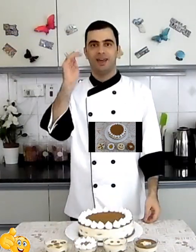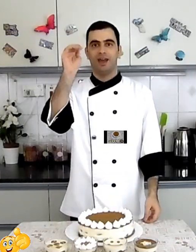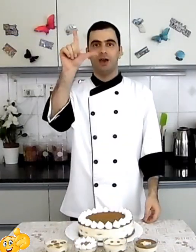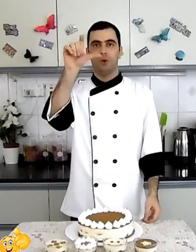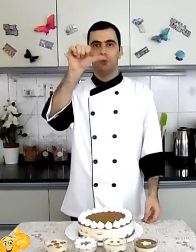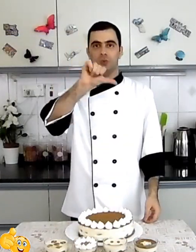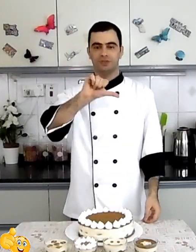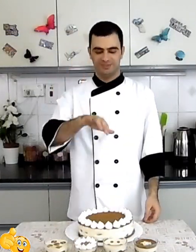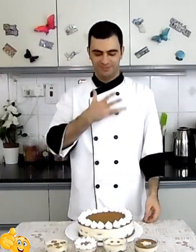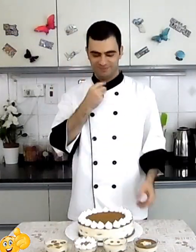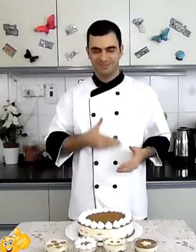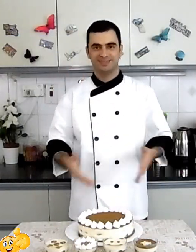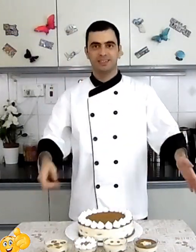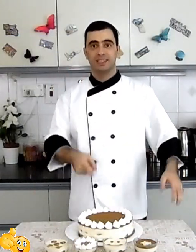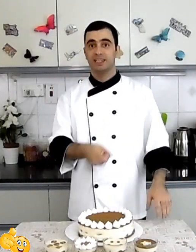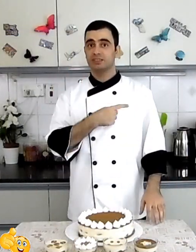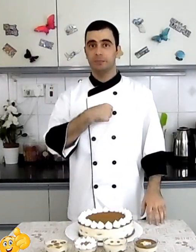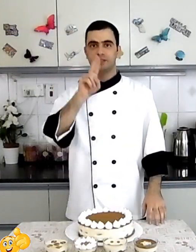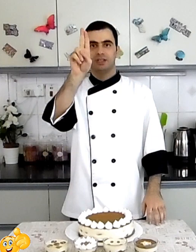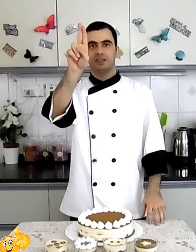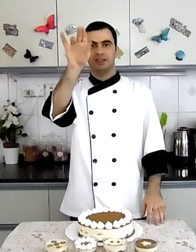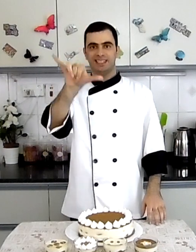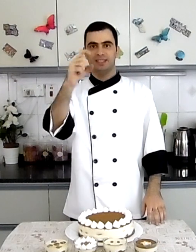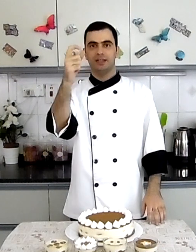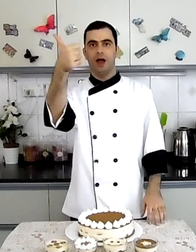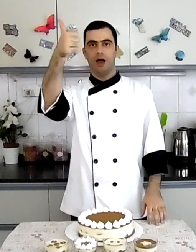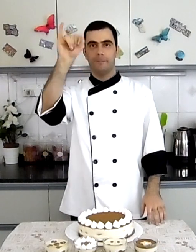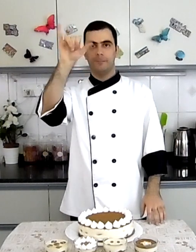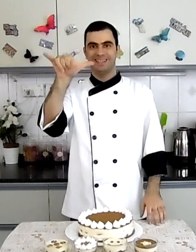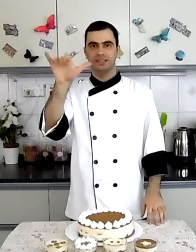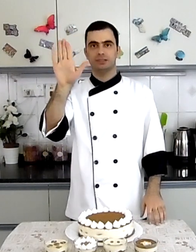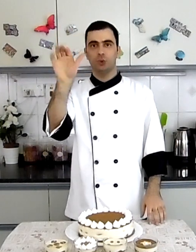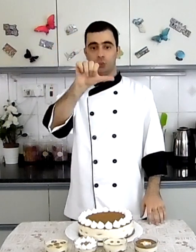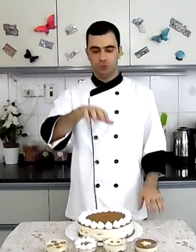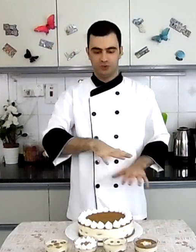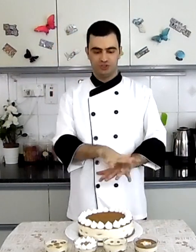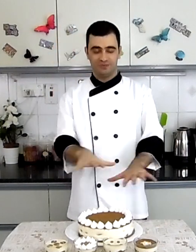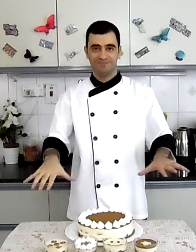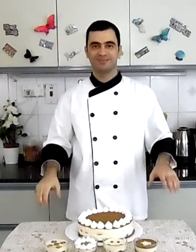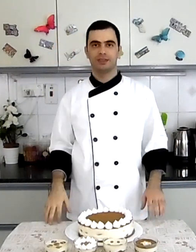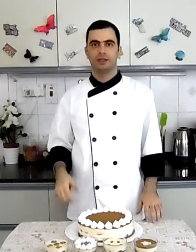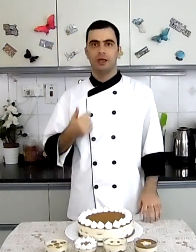It looks delicate شكلها لذيذ This is the Tiramisu recipe وهذه هي وصفة التيراميسو